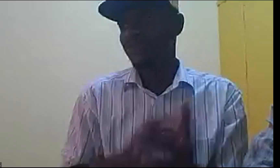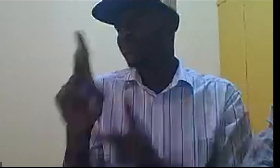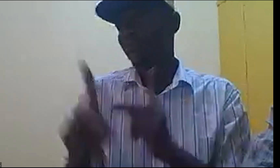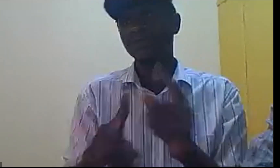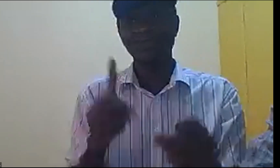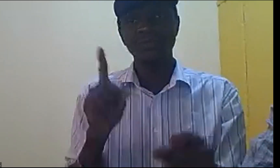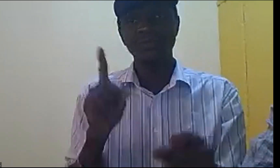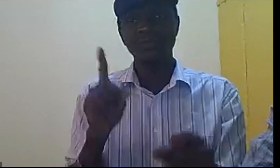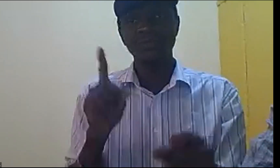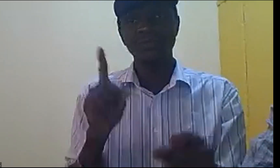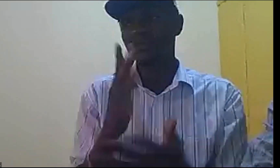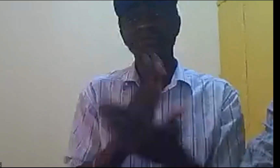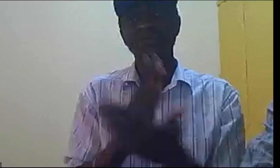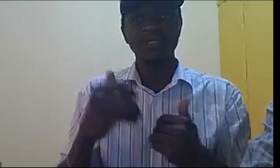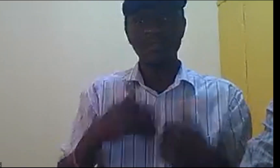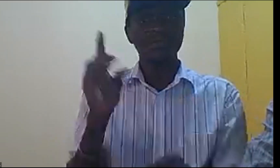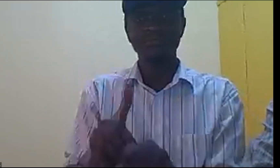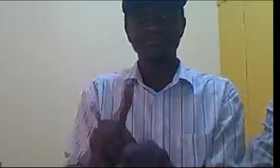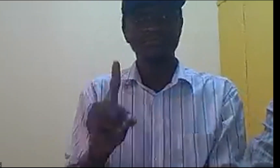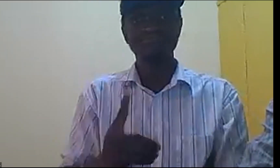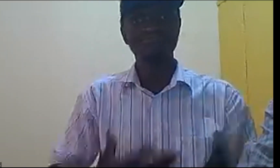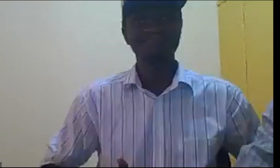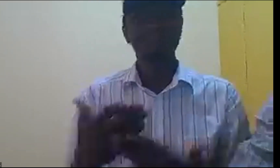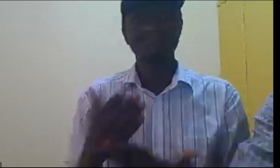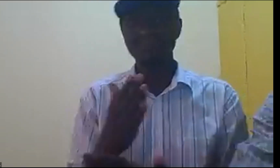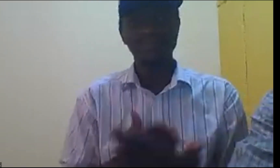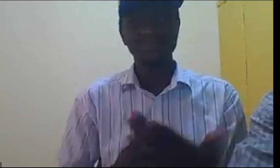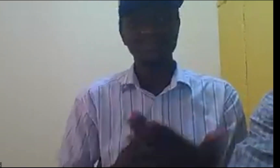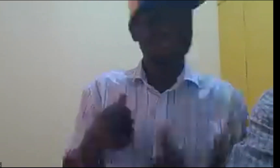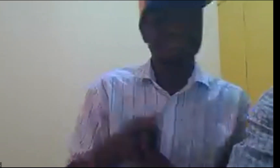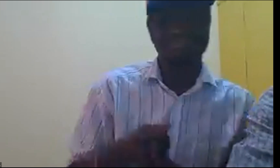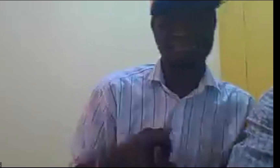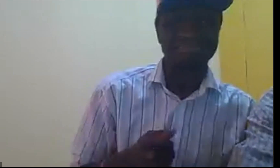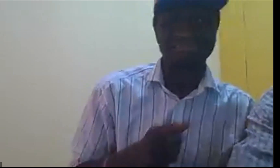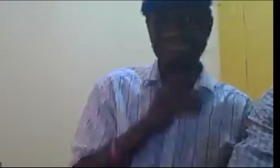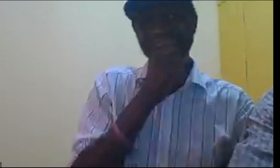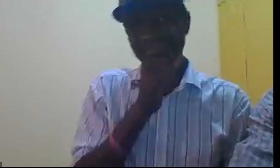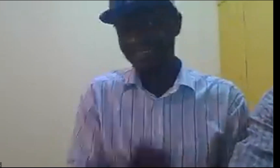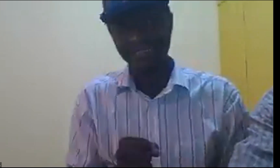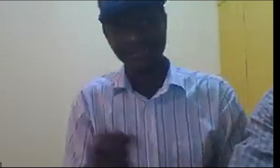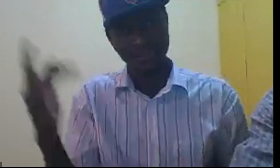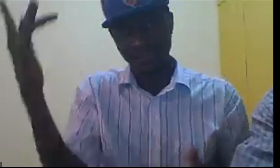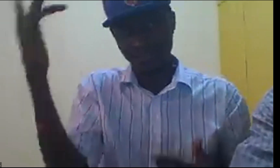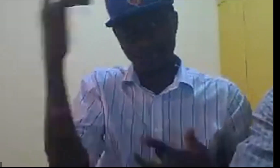Thank you so much, Katie. That's she was super helpful, and you get us a lot of very concrete suggestions.